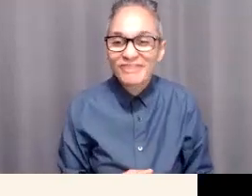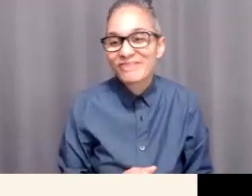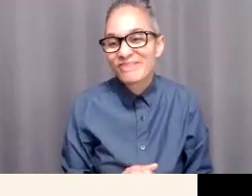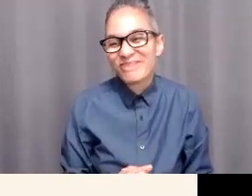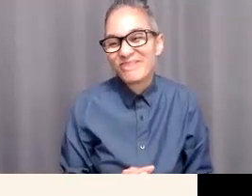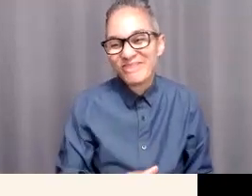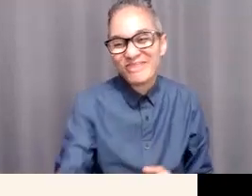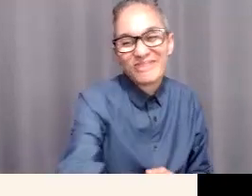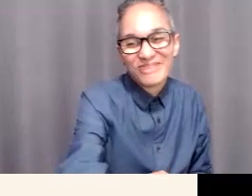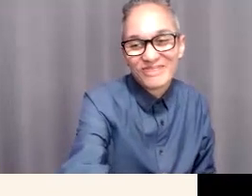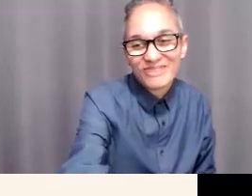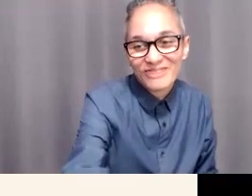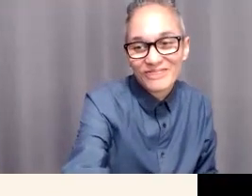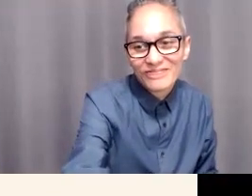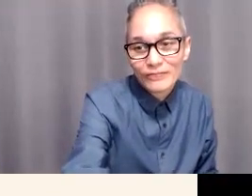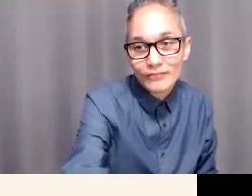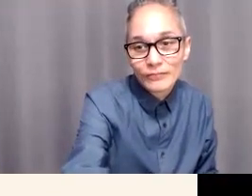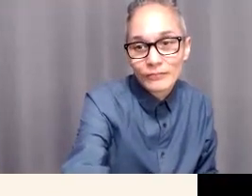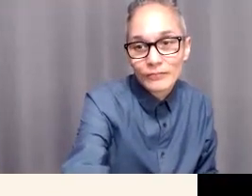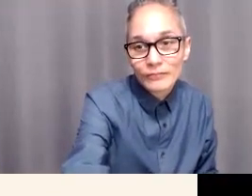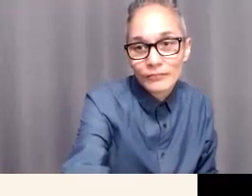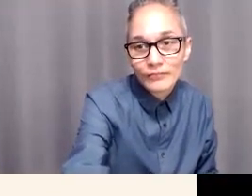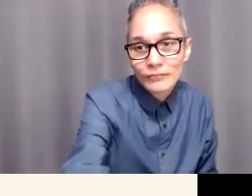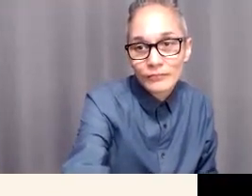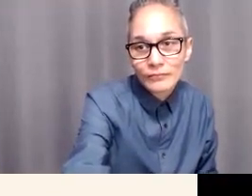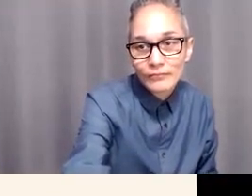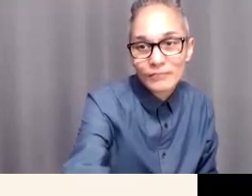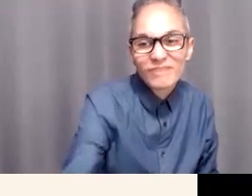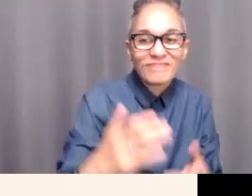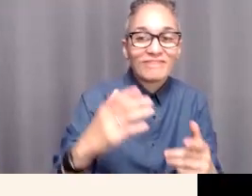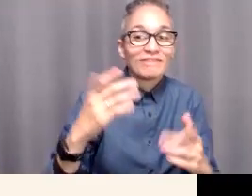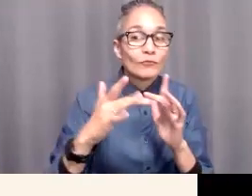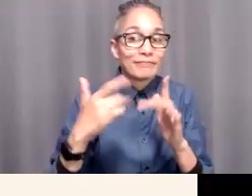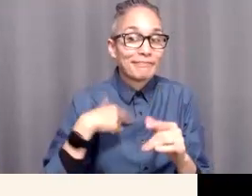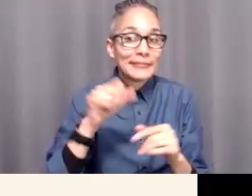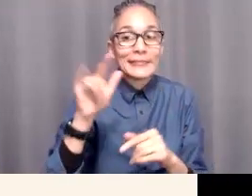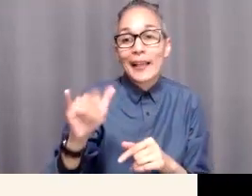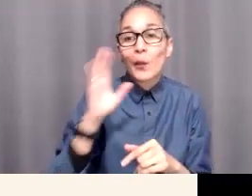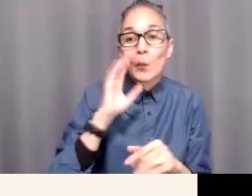But again, if you do have any questions, just reach out to Sally or I. But we will stick around and answer questions.